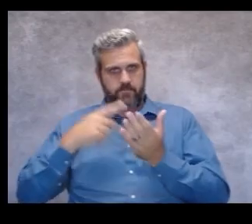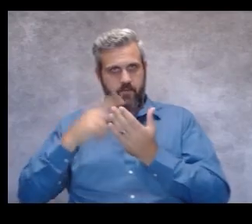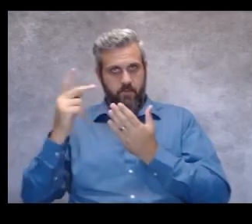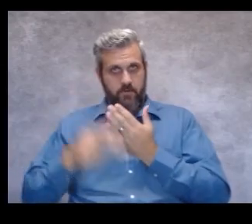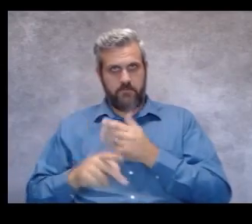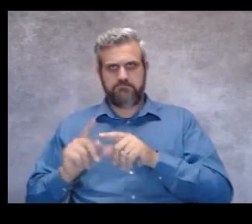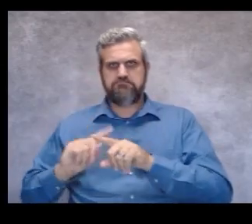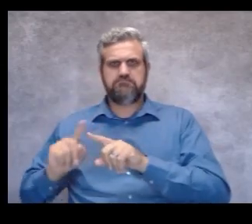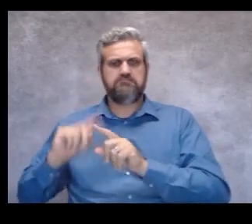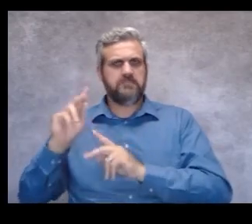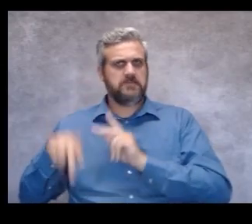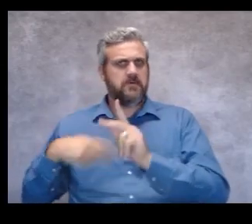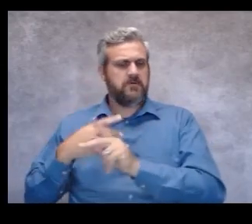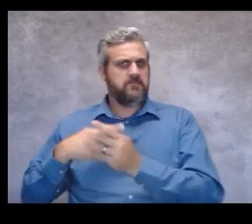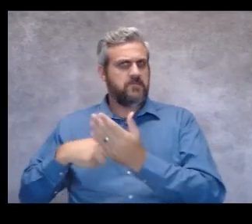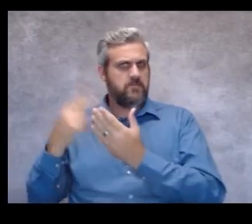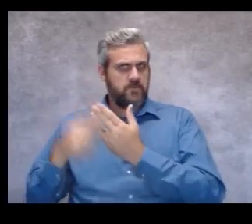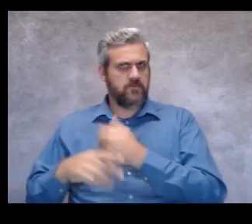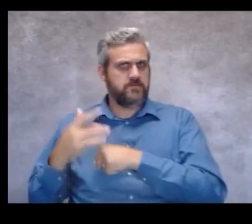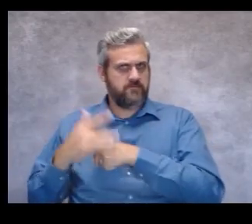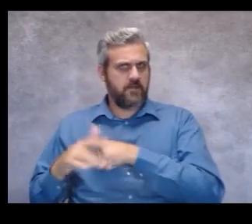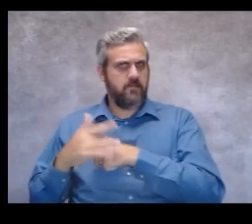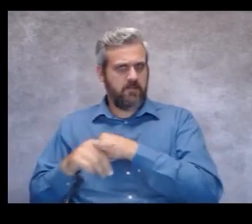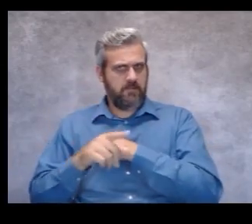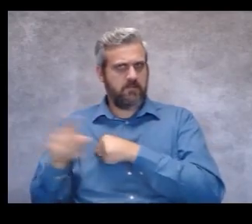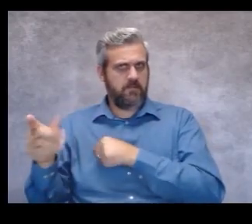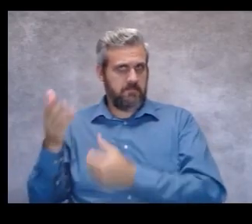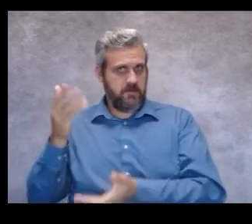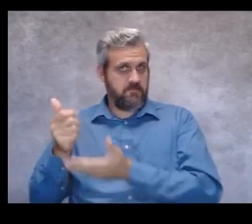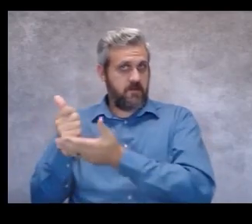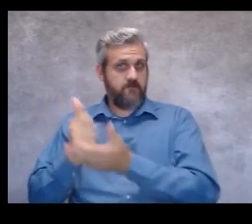many different types of programs available that might be helpful for